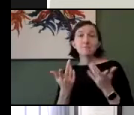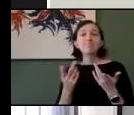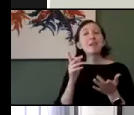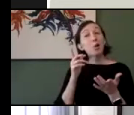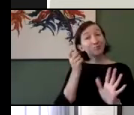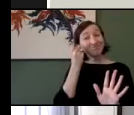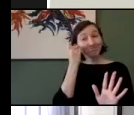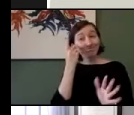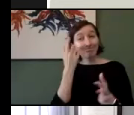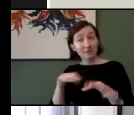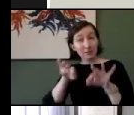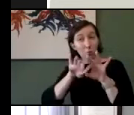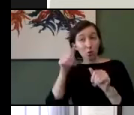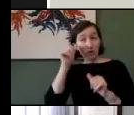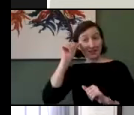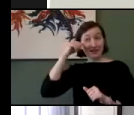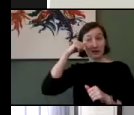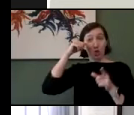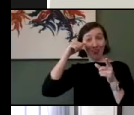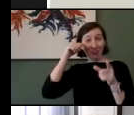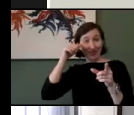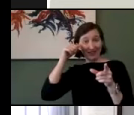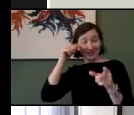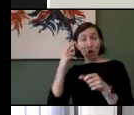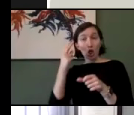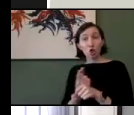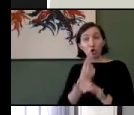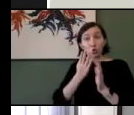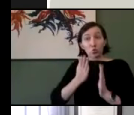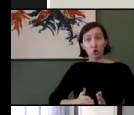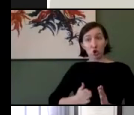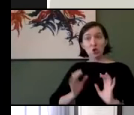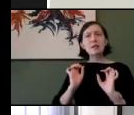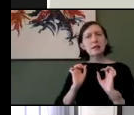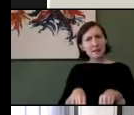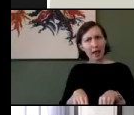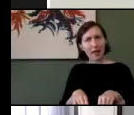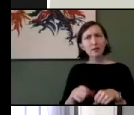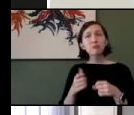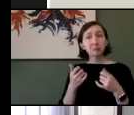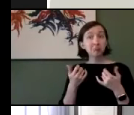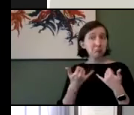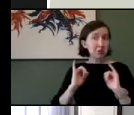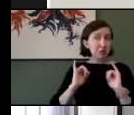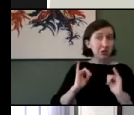is making sure the user is able to actually breathe easily,